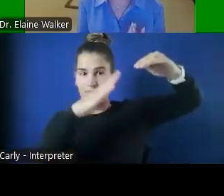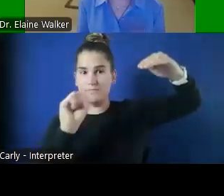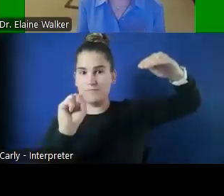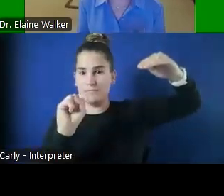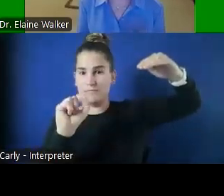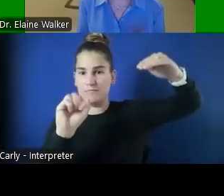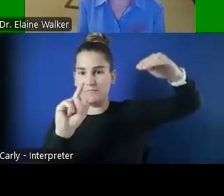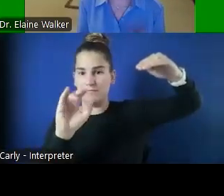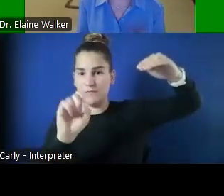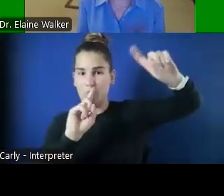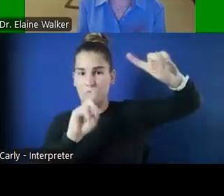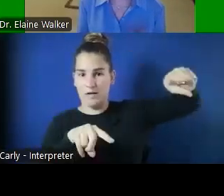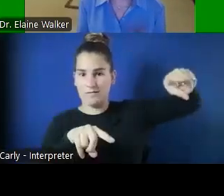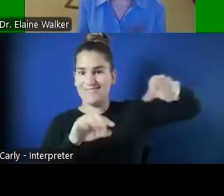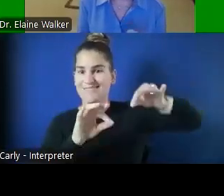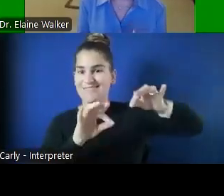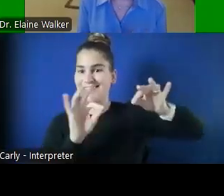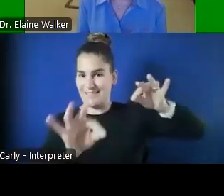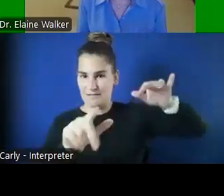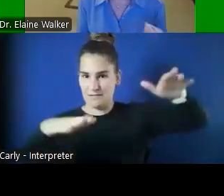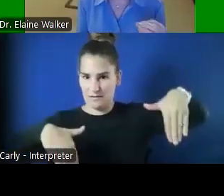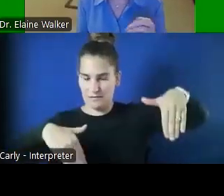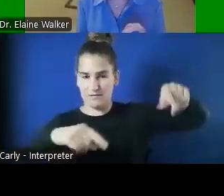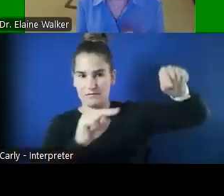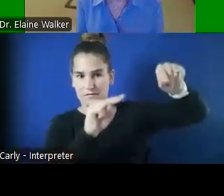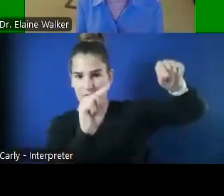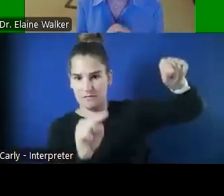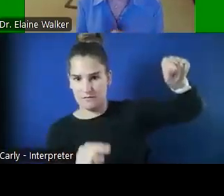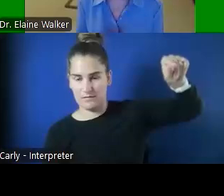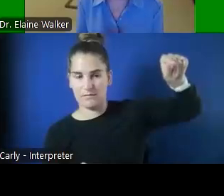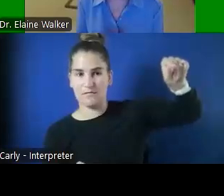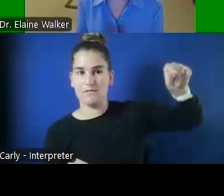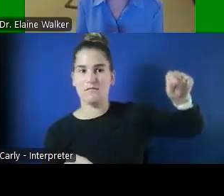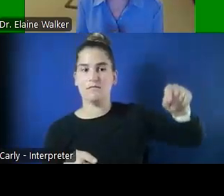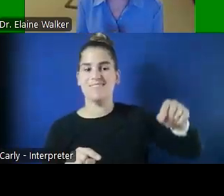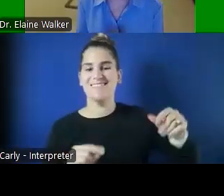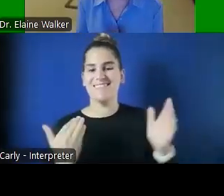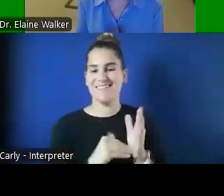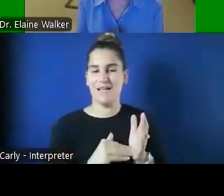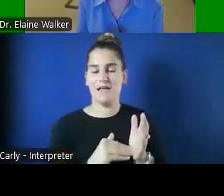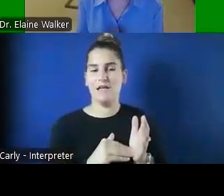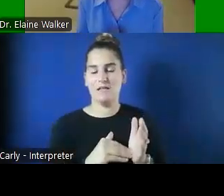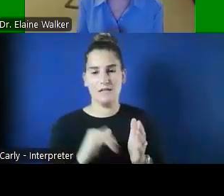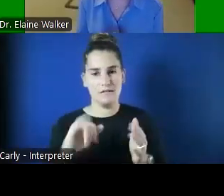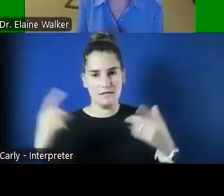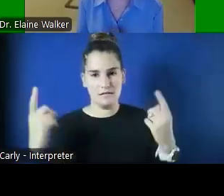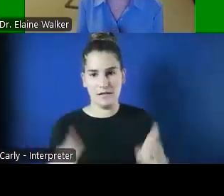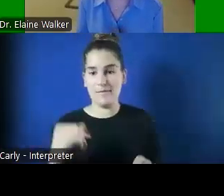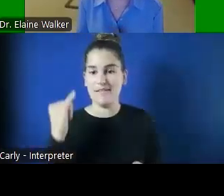latency um and that was again especially the case if they went on and converted to